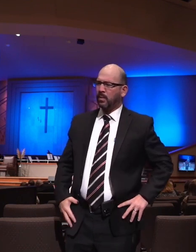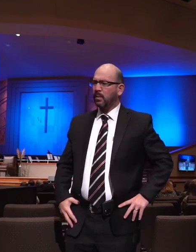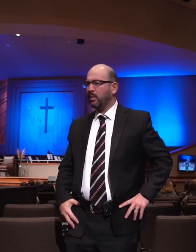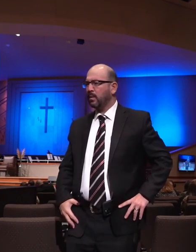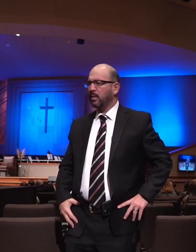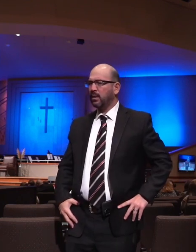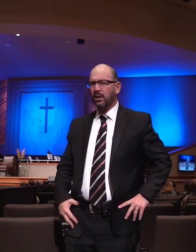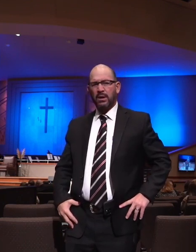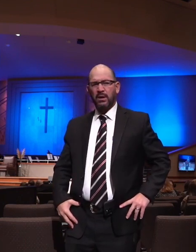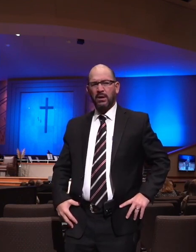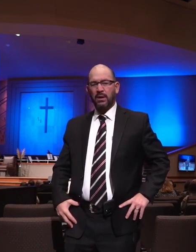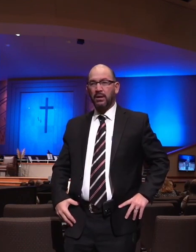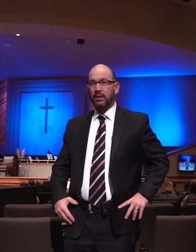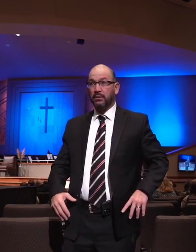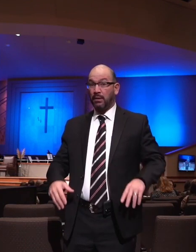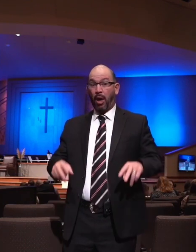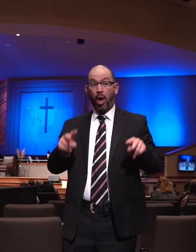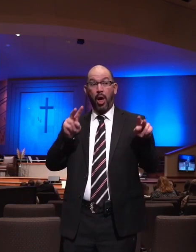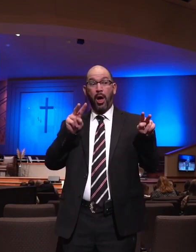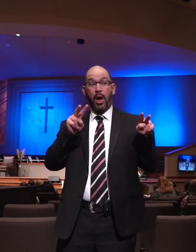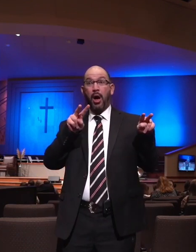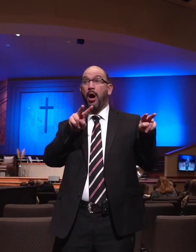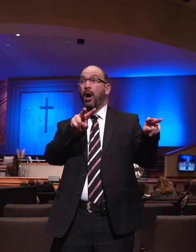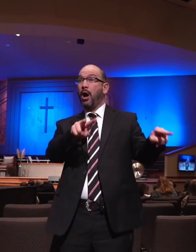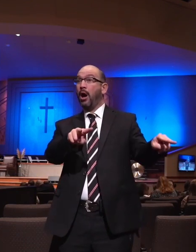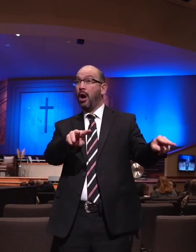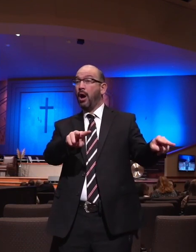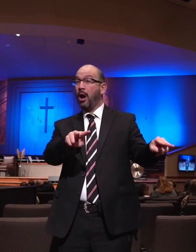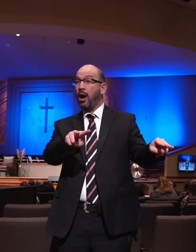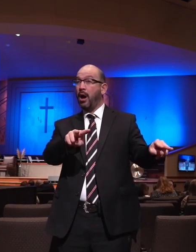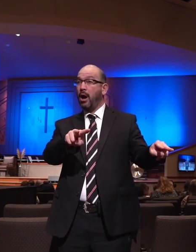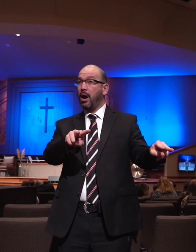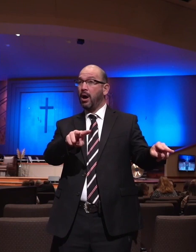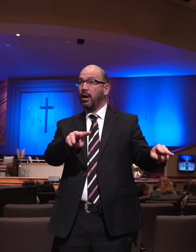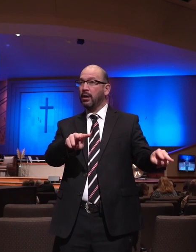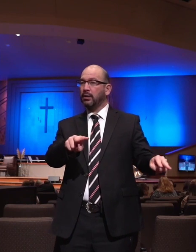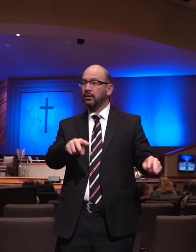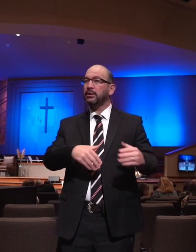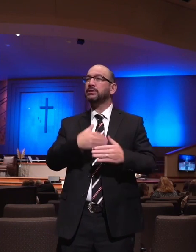y'all in verse 11 behold I everyone together what's the next word